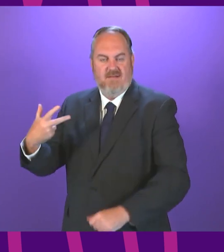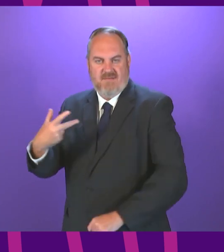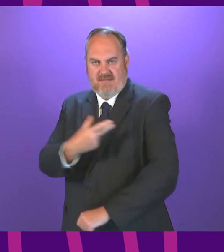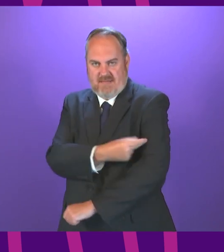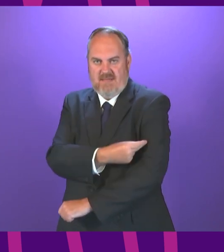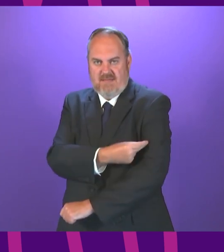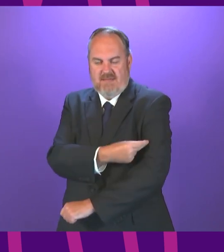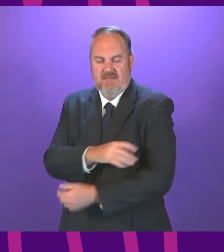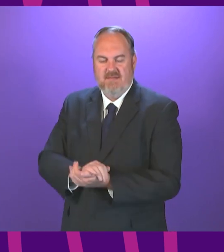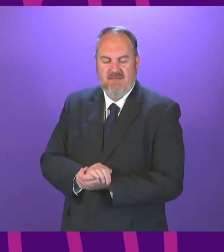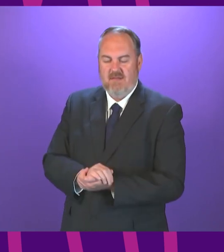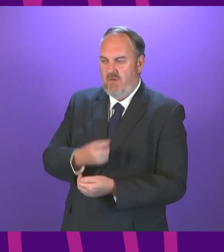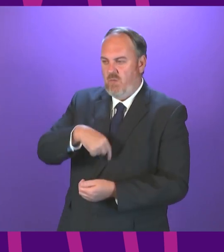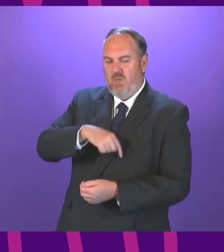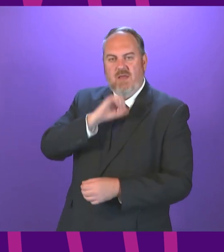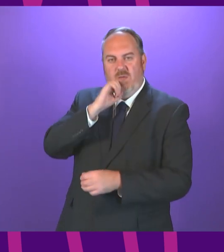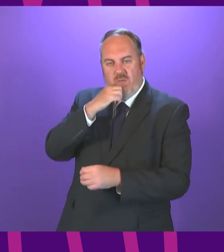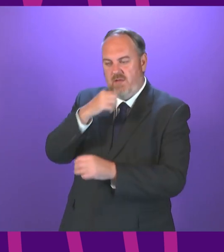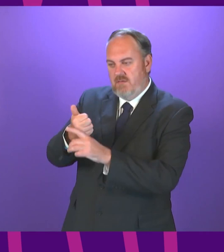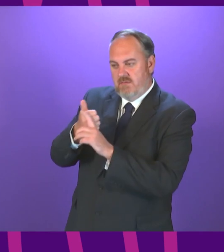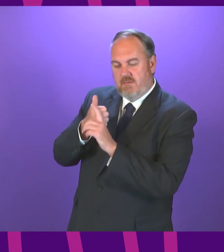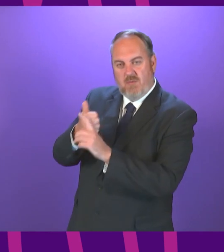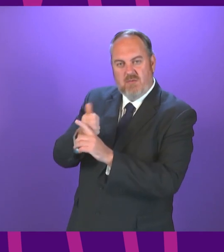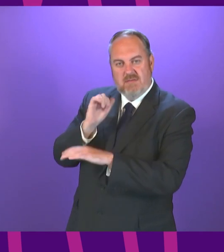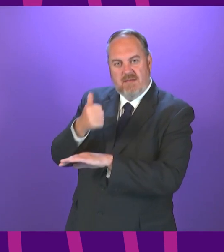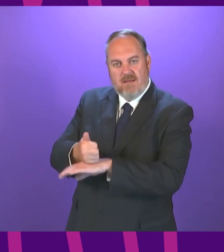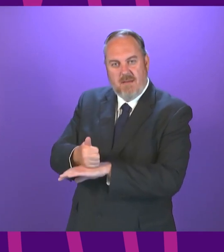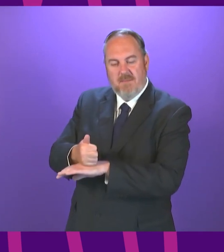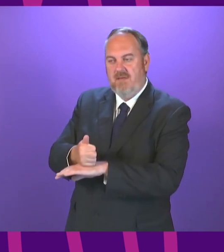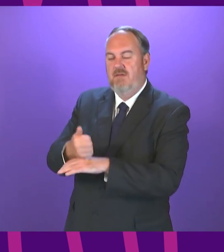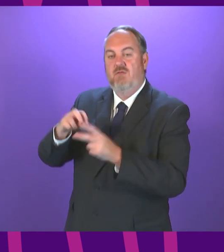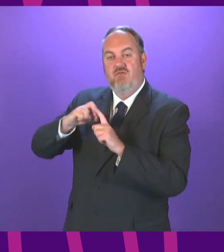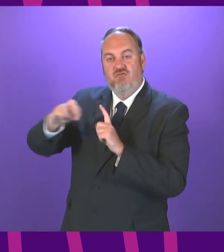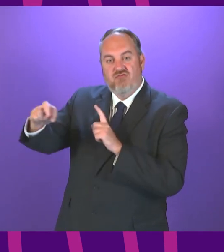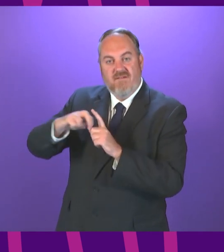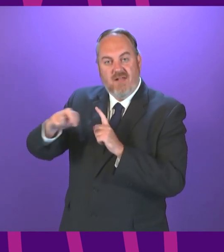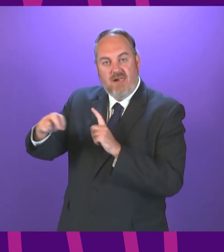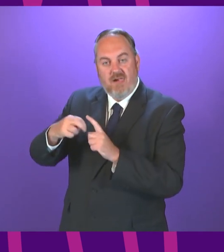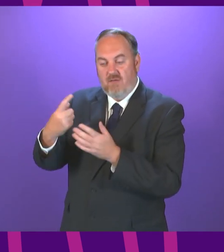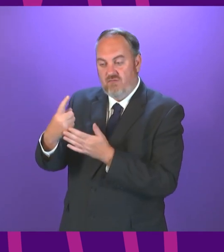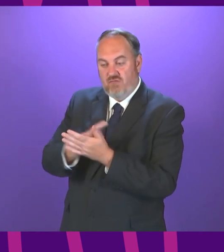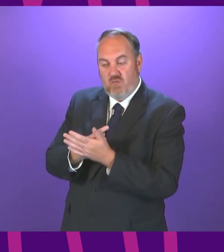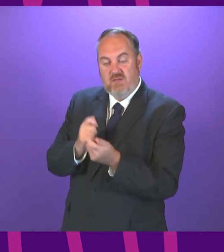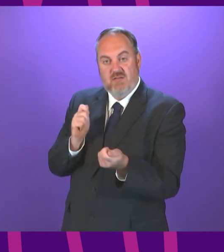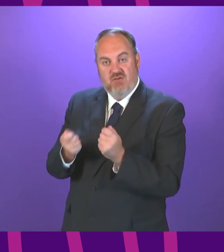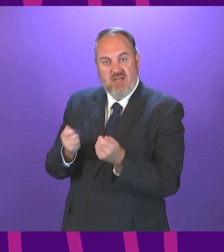We are working to support the opening of travel when it is safe to do so, and with other UK nations and the WHO to agree